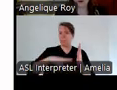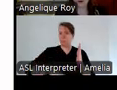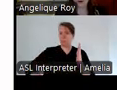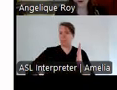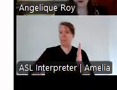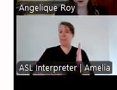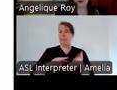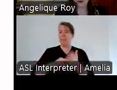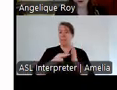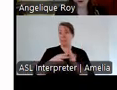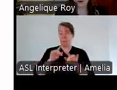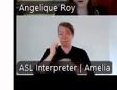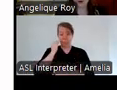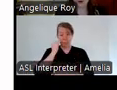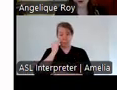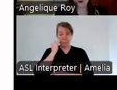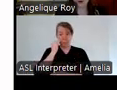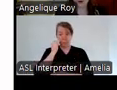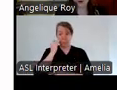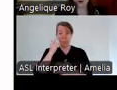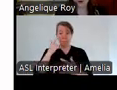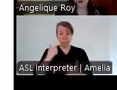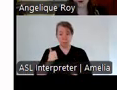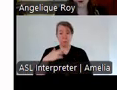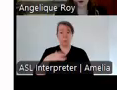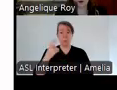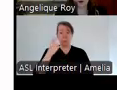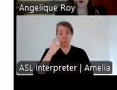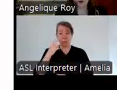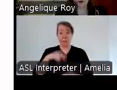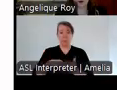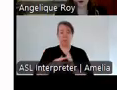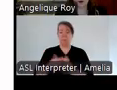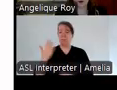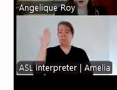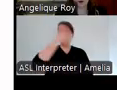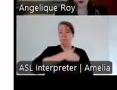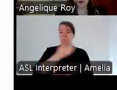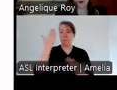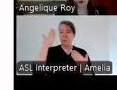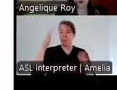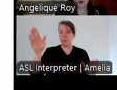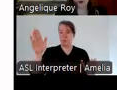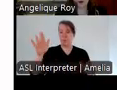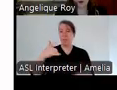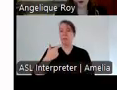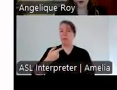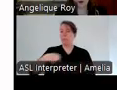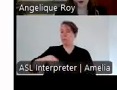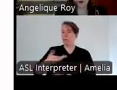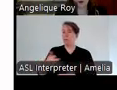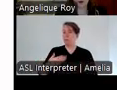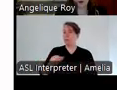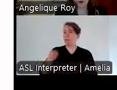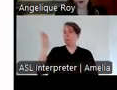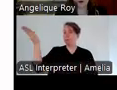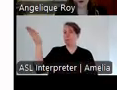users who rely on screen readers wouldn't know these icons exist. we've submitted a ticket to springshare. as of yet, we have not heard anything.